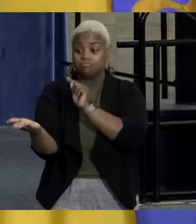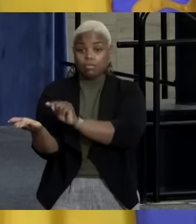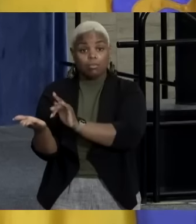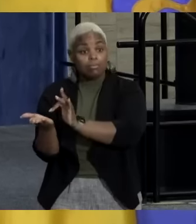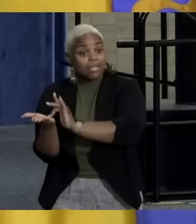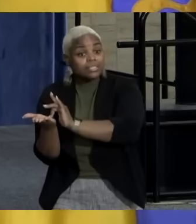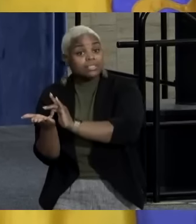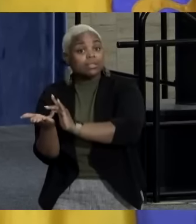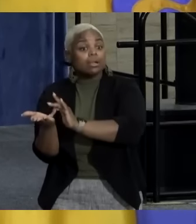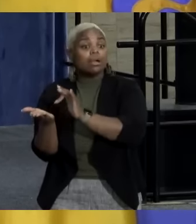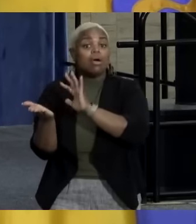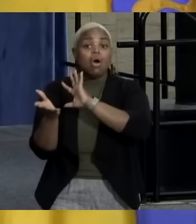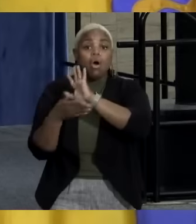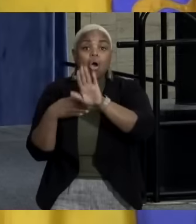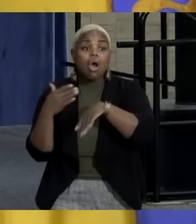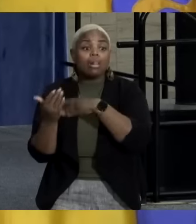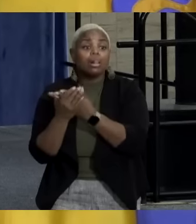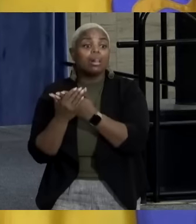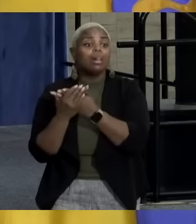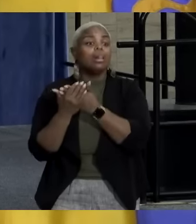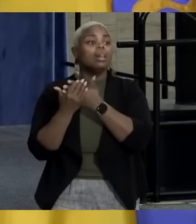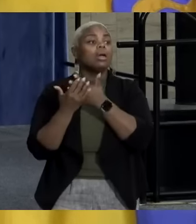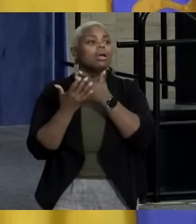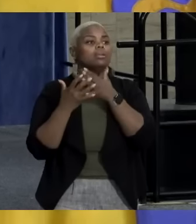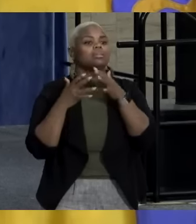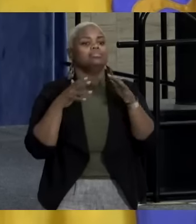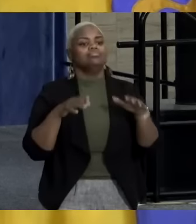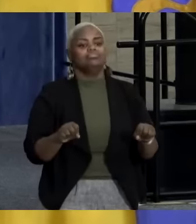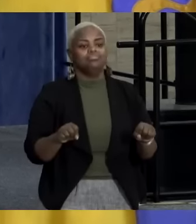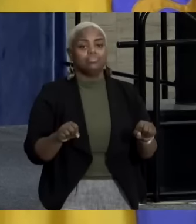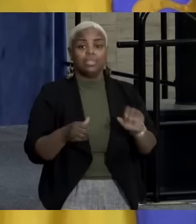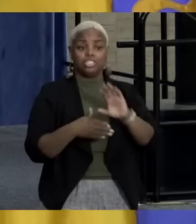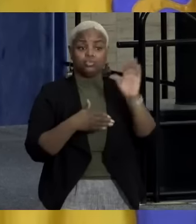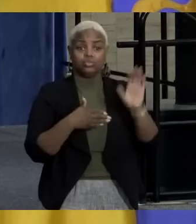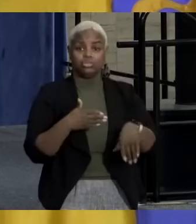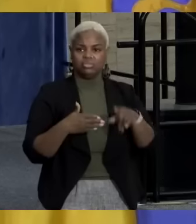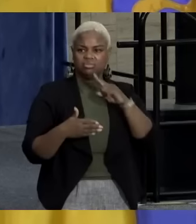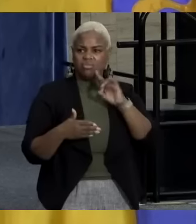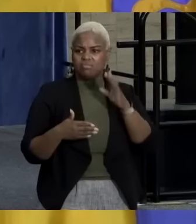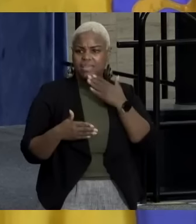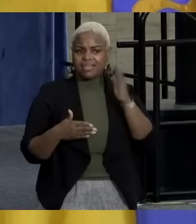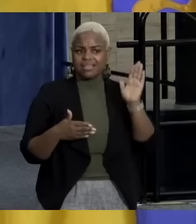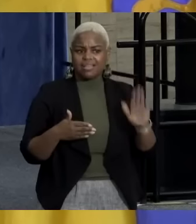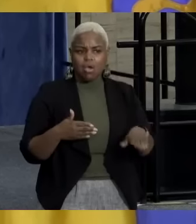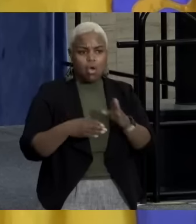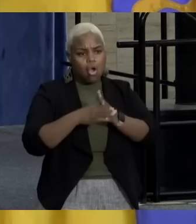The consequences have been devastating. Since that decision, more than 50 million American women have